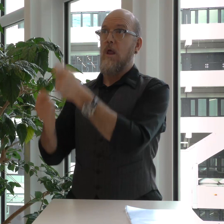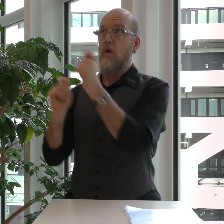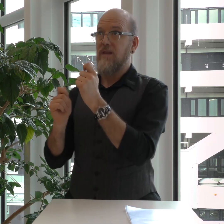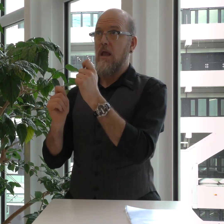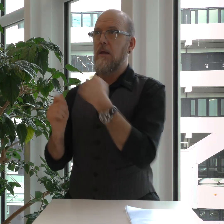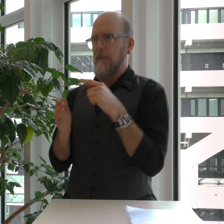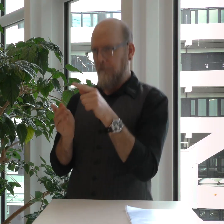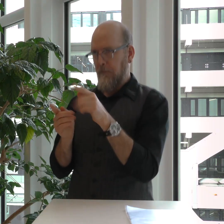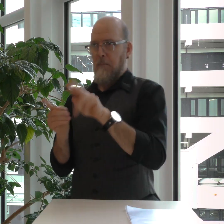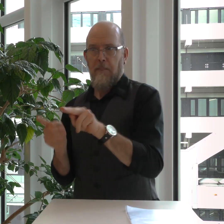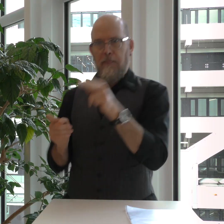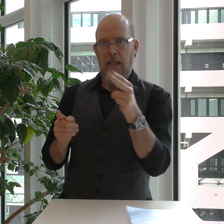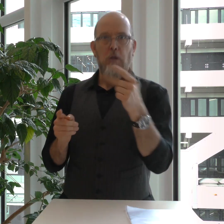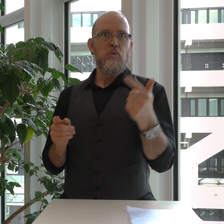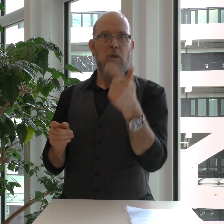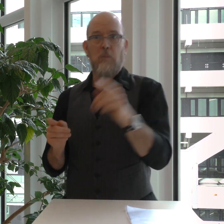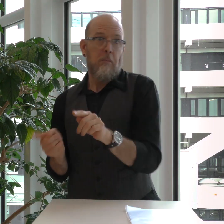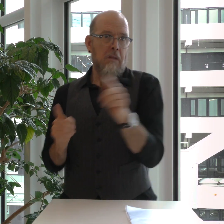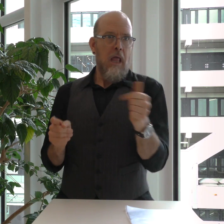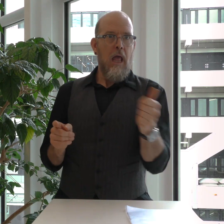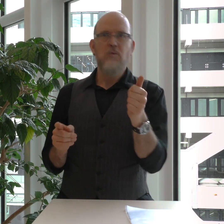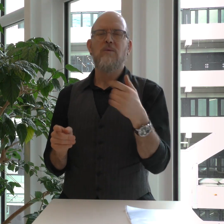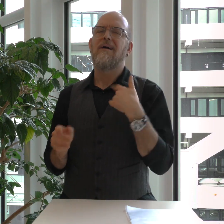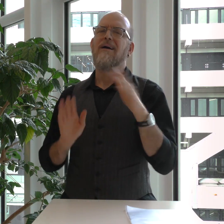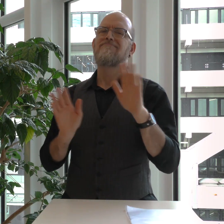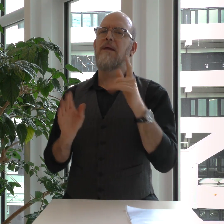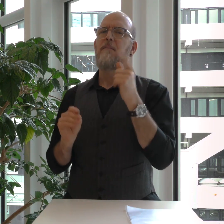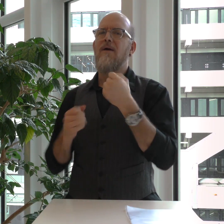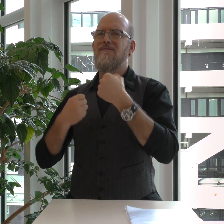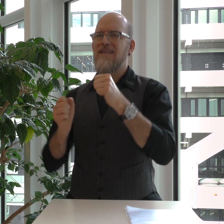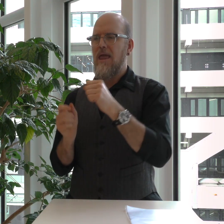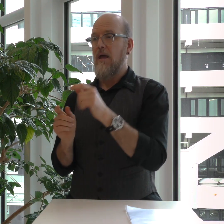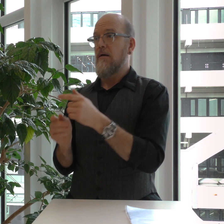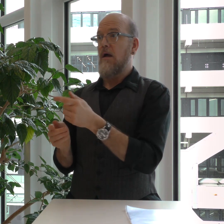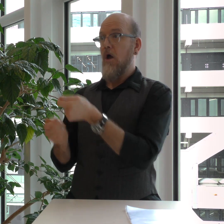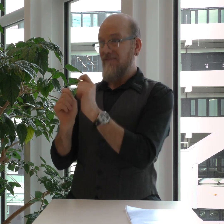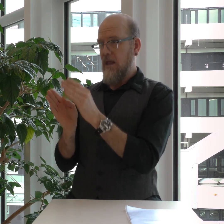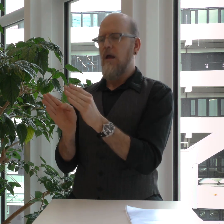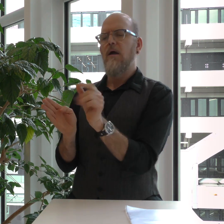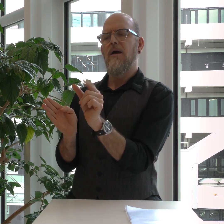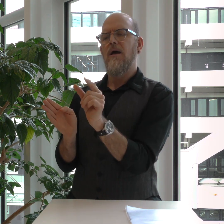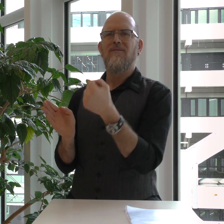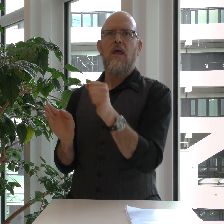Concerning worktime, I try not to arrange my appointments in quick succession. One or two hours in-between is often too little.